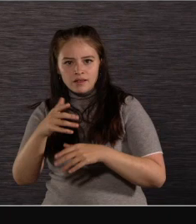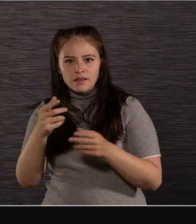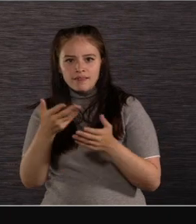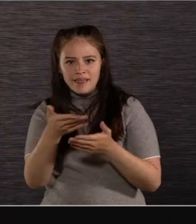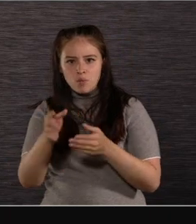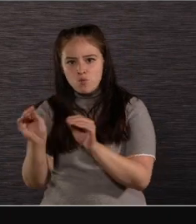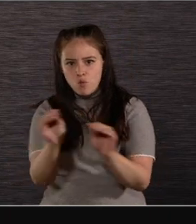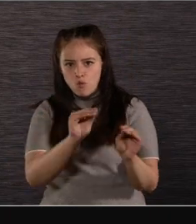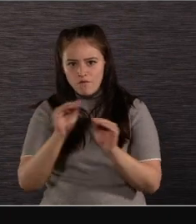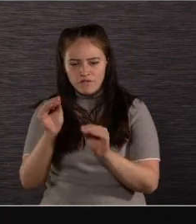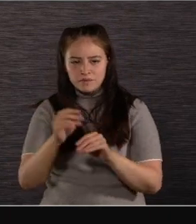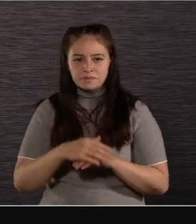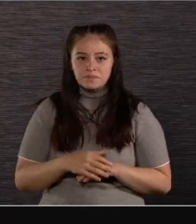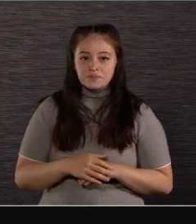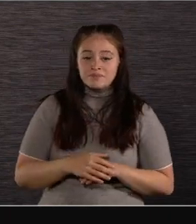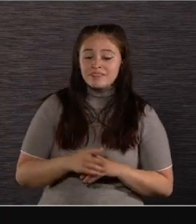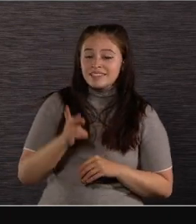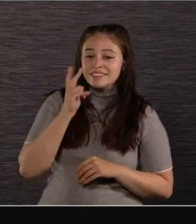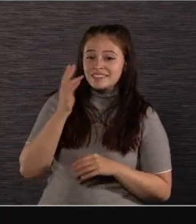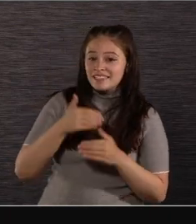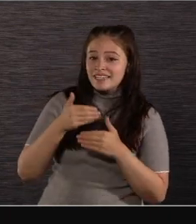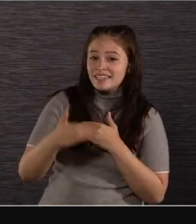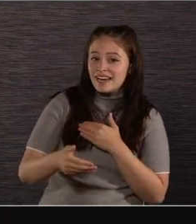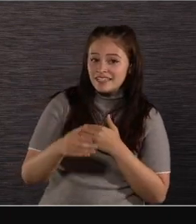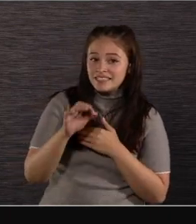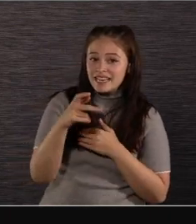Take a look at these next clips of Light the Night.